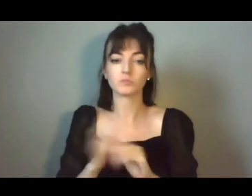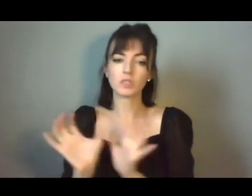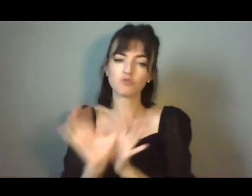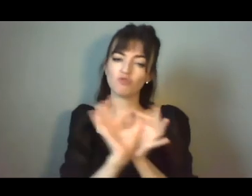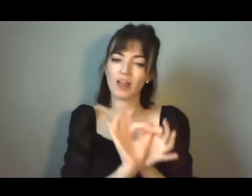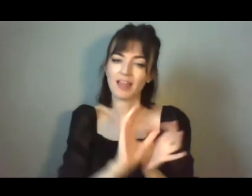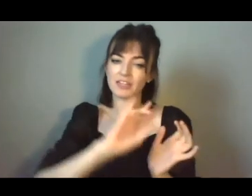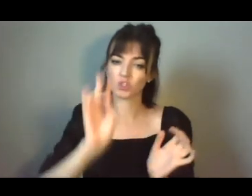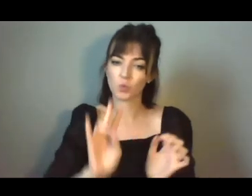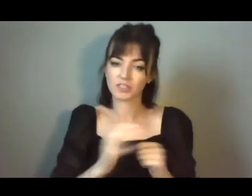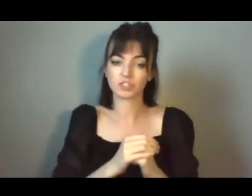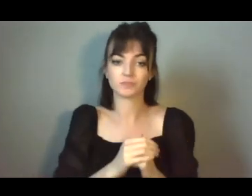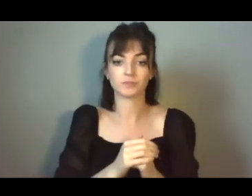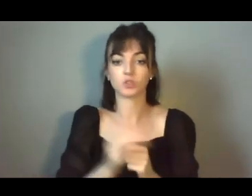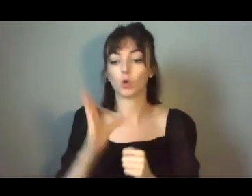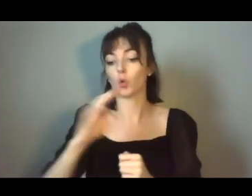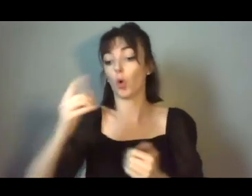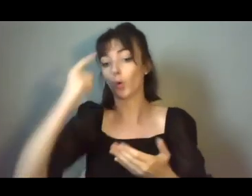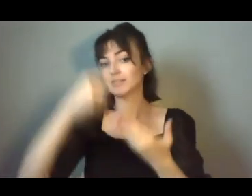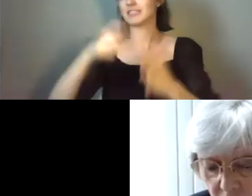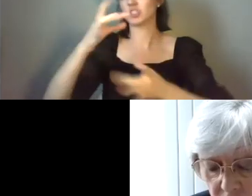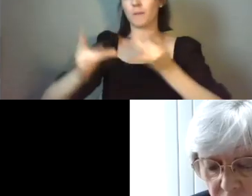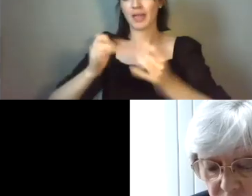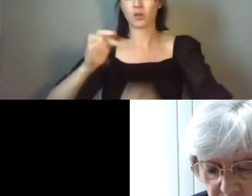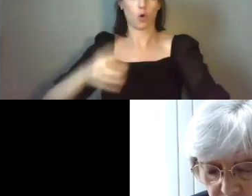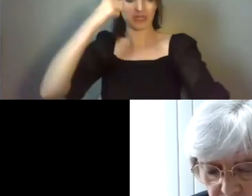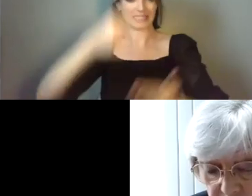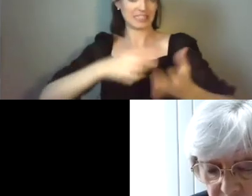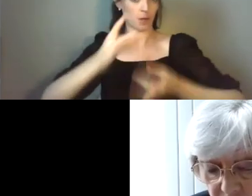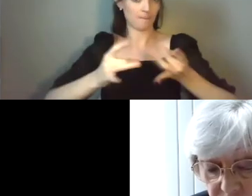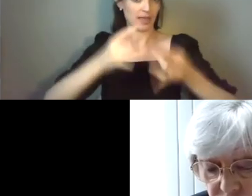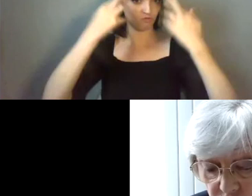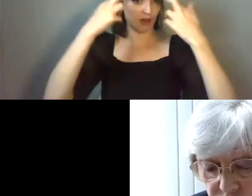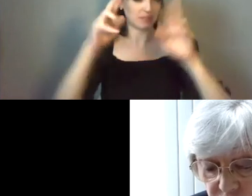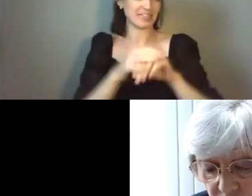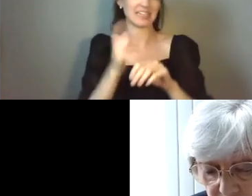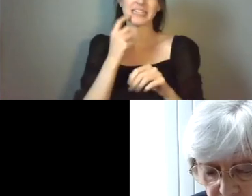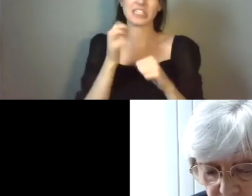co decision makers and decision making reps have it easier as they have structures and guidance.